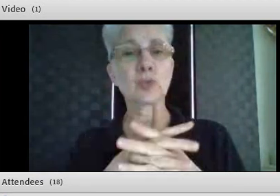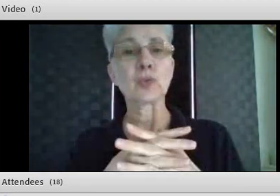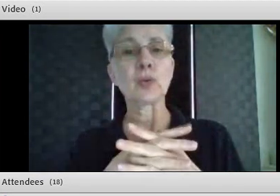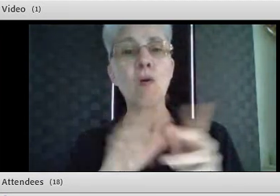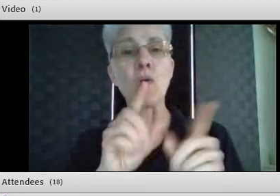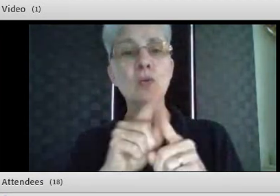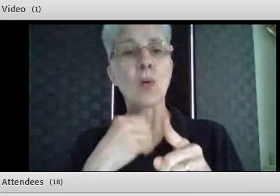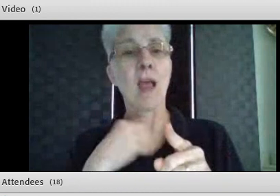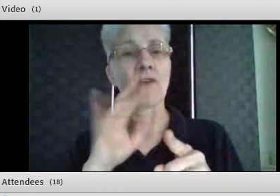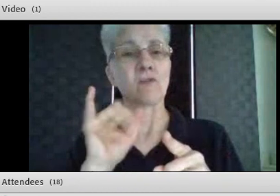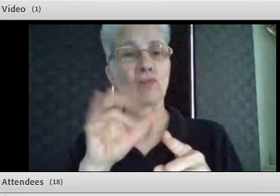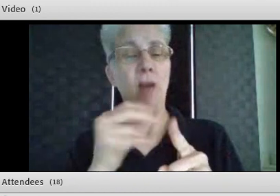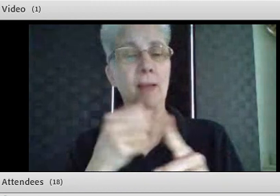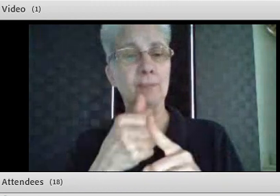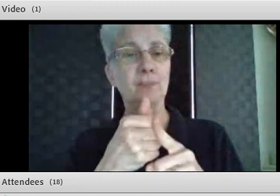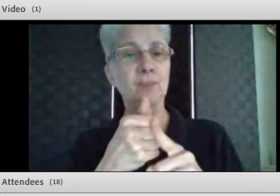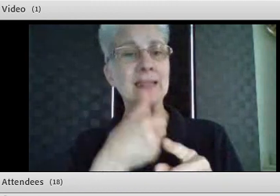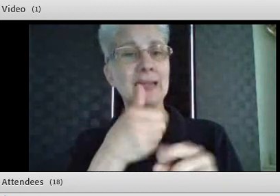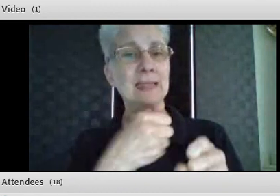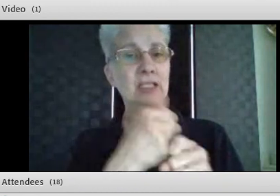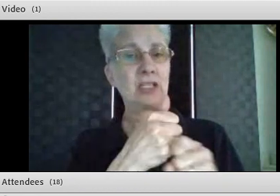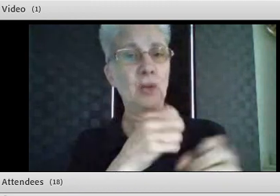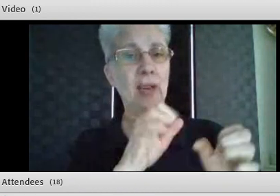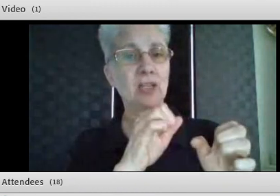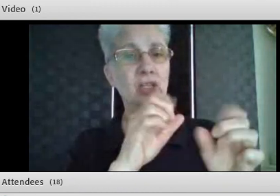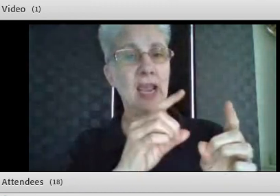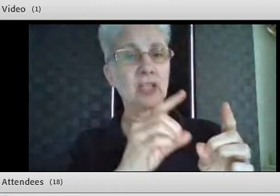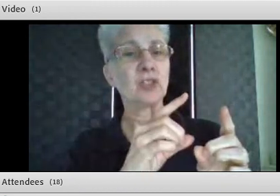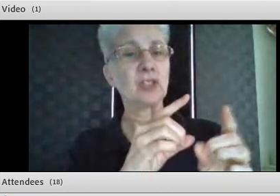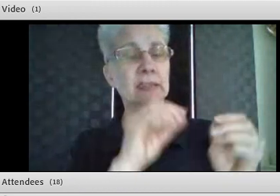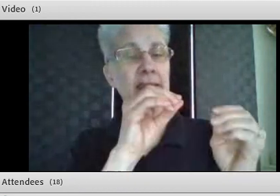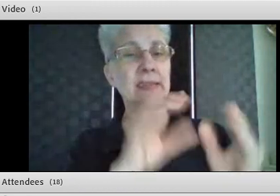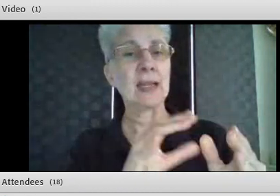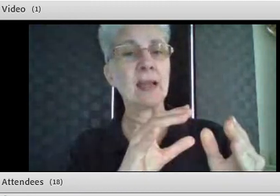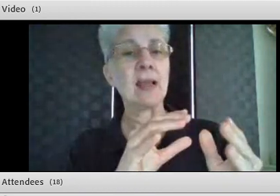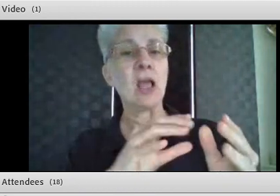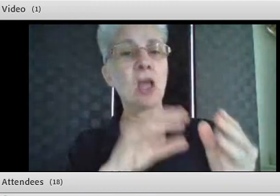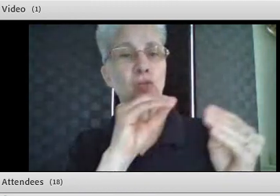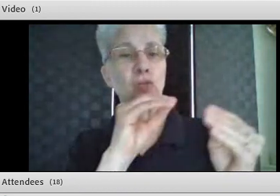We also have Ryan, who is a 10-year education veteran and has taught S.T.E.A.M.